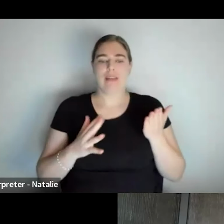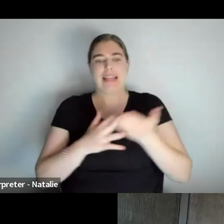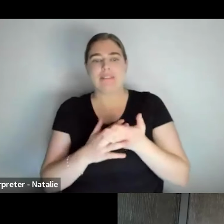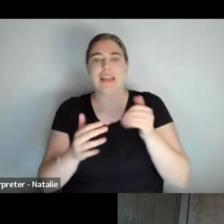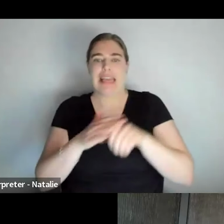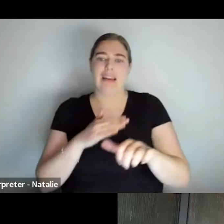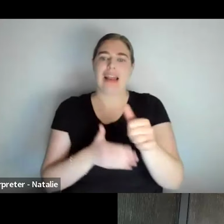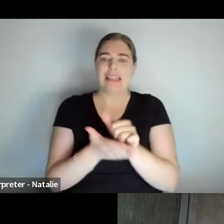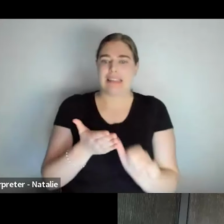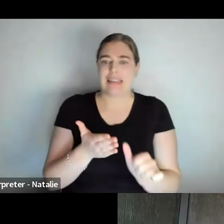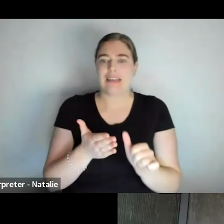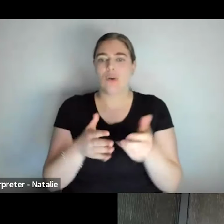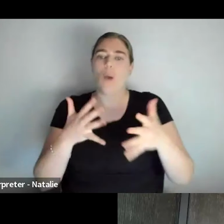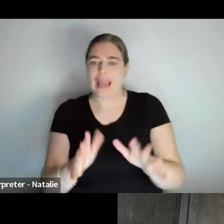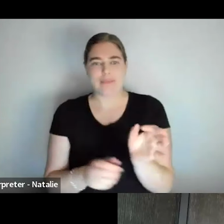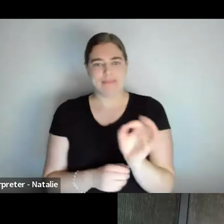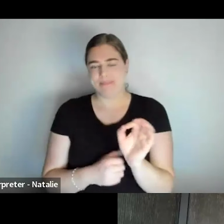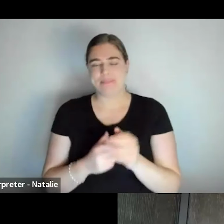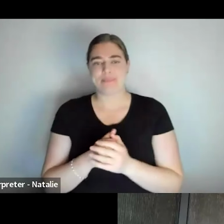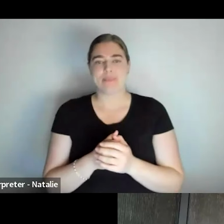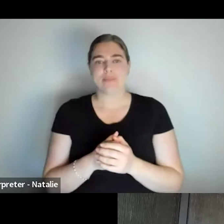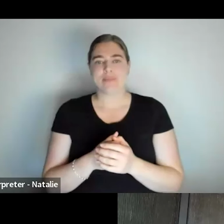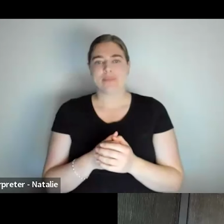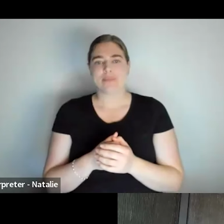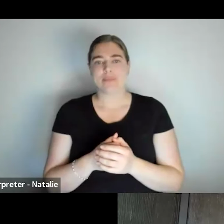I think that's important to know. >> And I think we are looking at this as